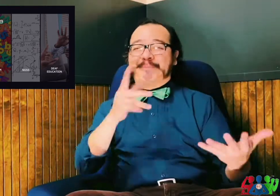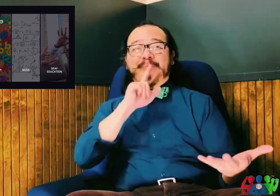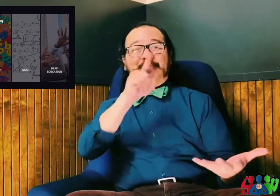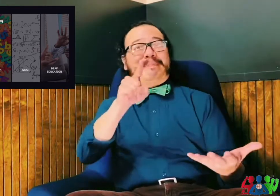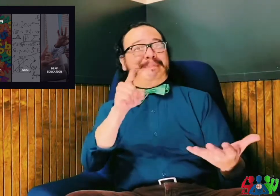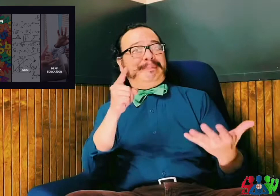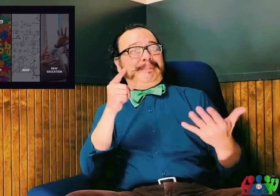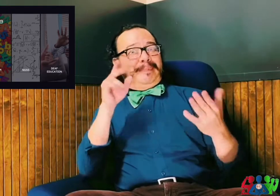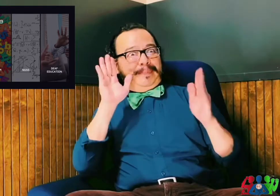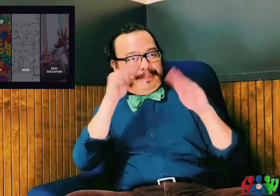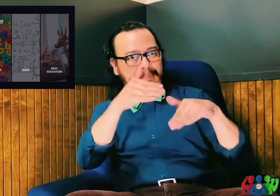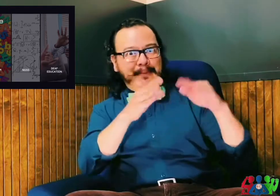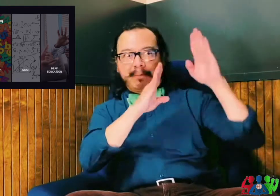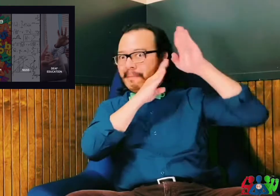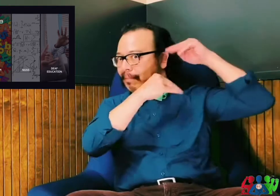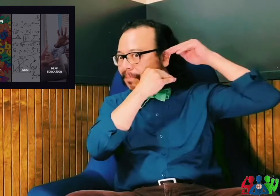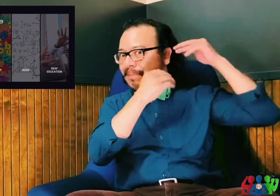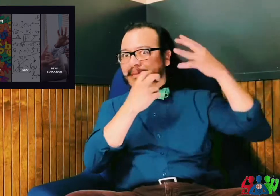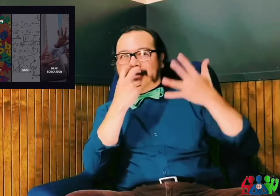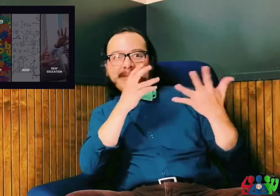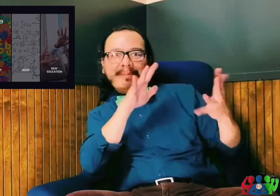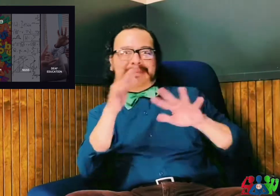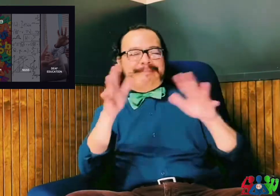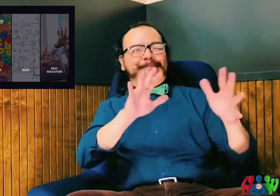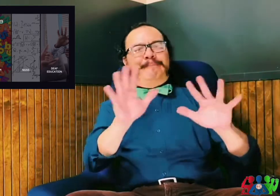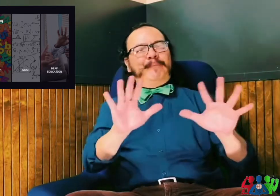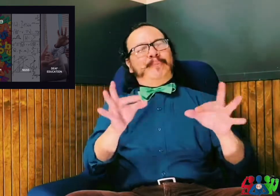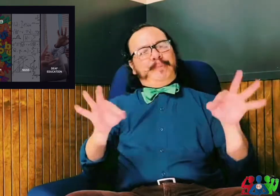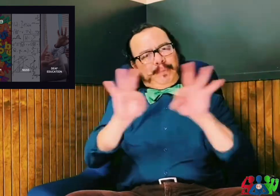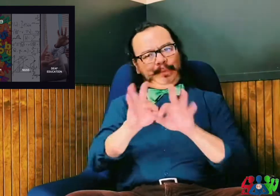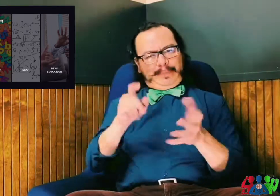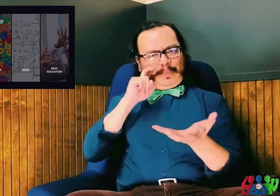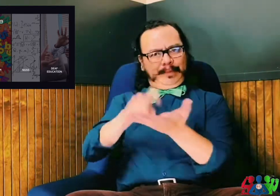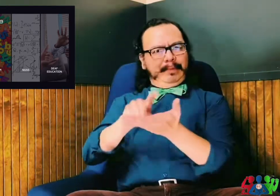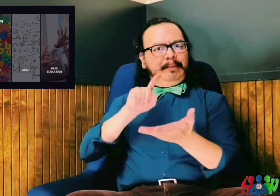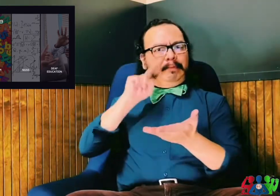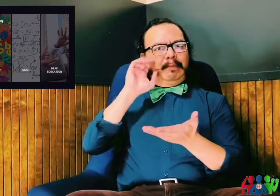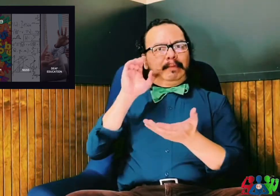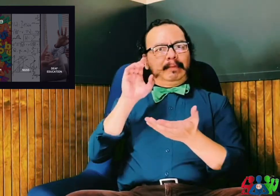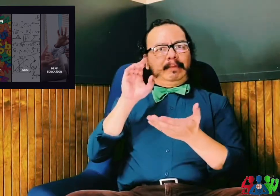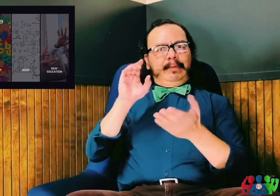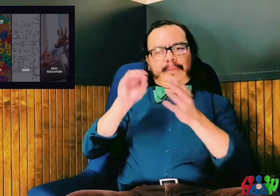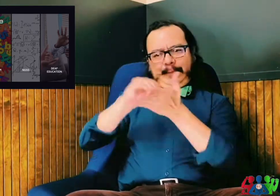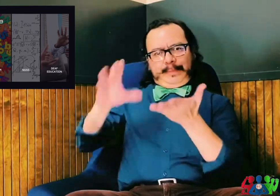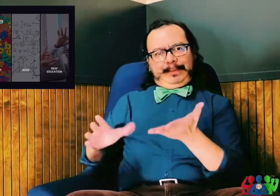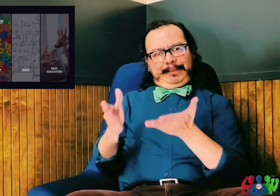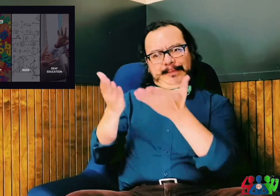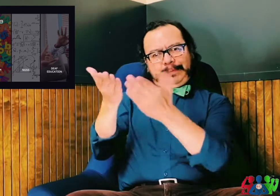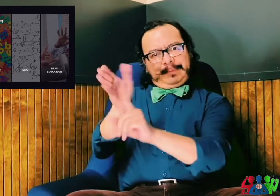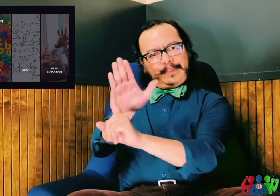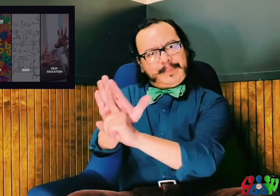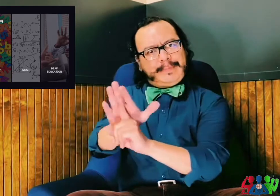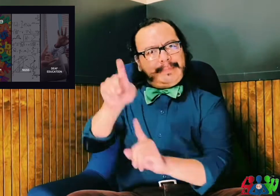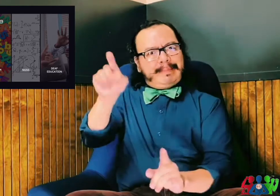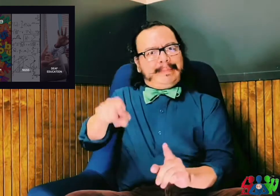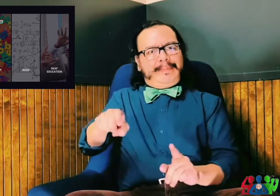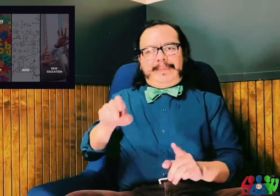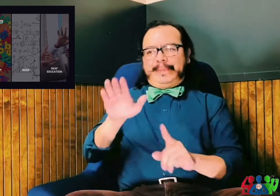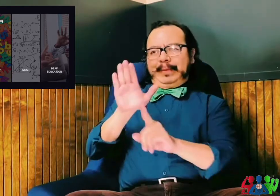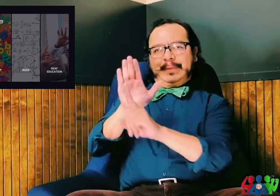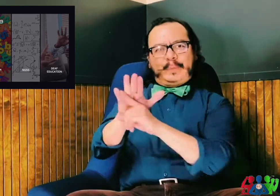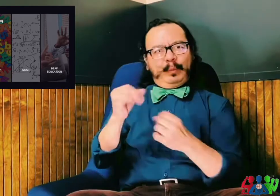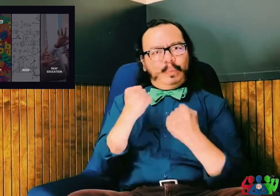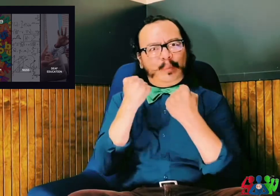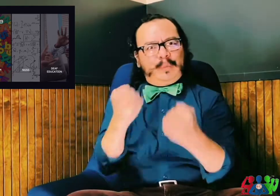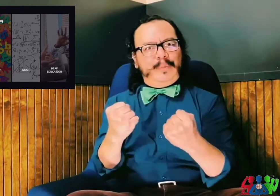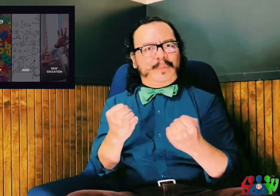"It’s not about ears and it’s not about speech versus sign language. It’s about finding their strengths and needs."